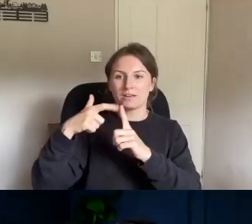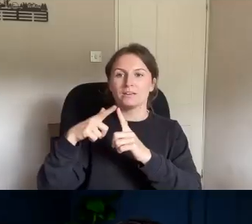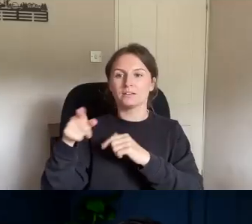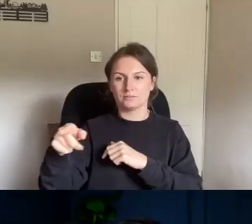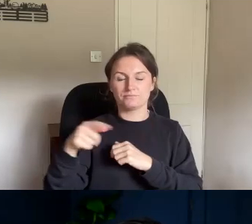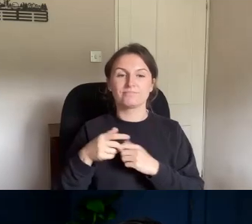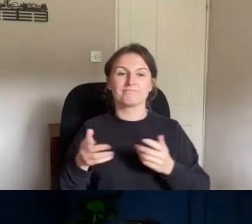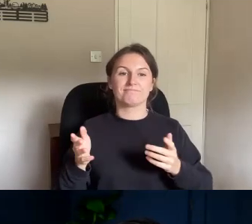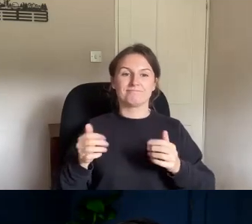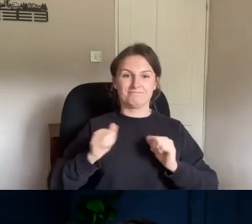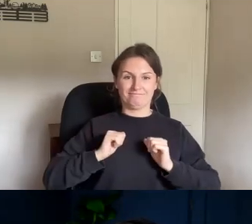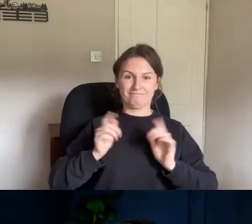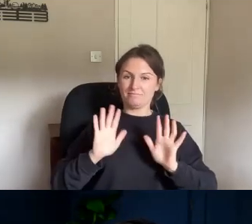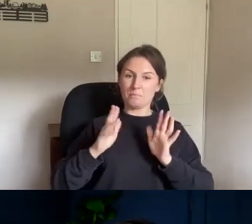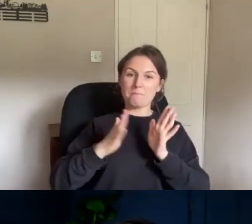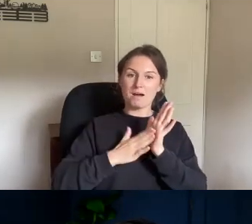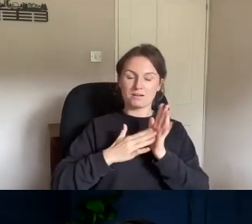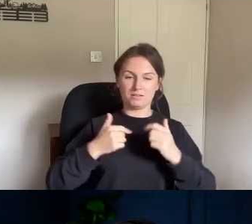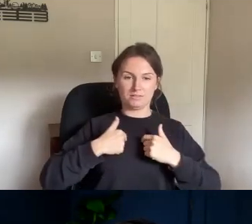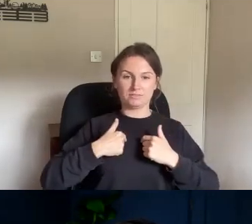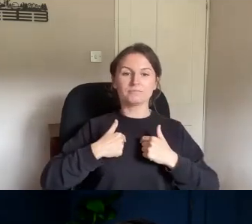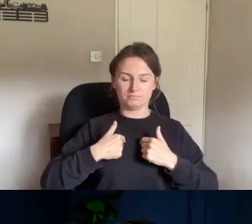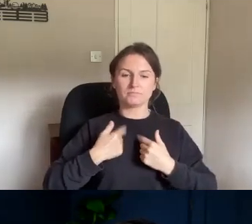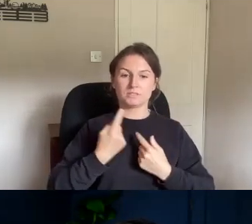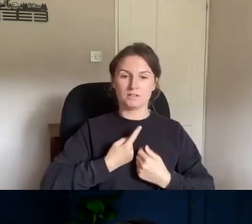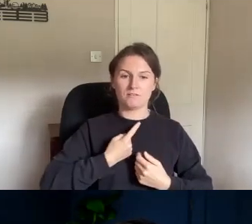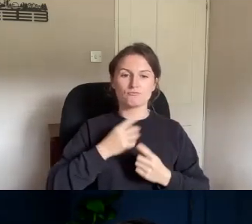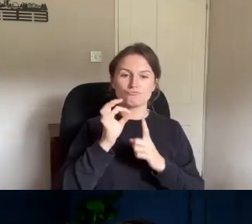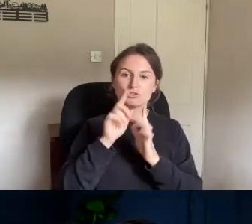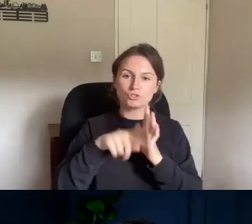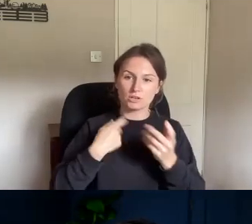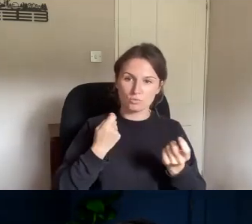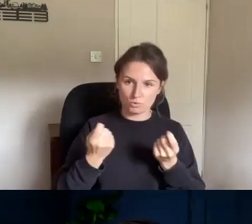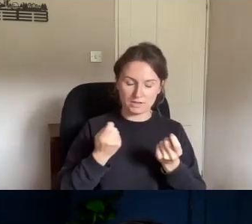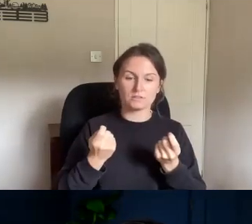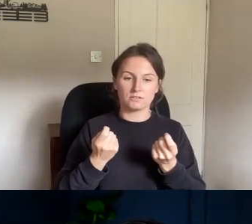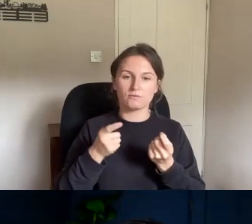Hi, everyone. I'm Mike. I am the project coordinator for the Digital Cultural Network,